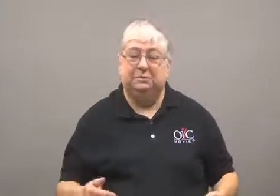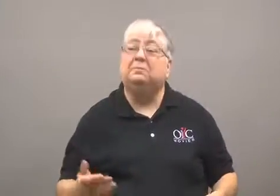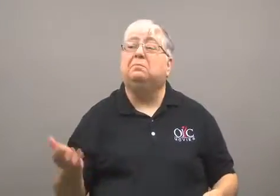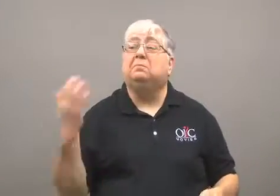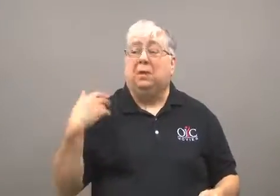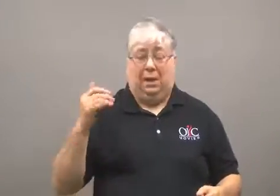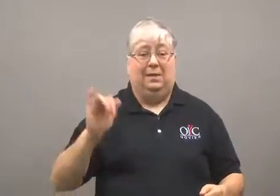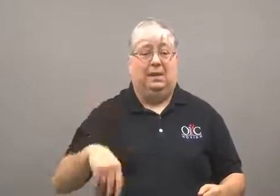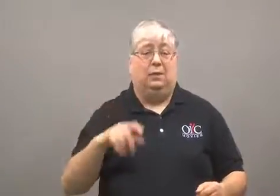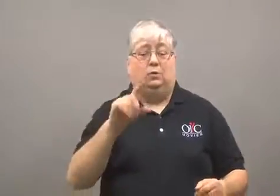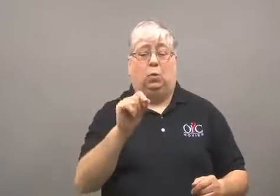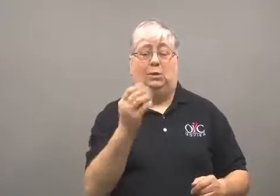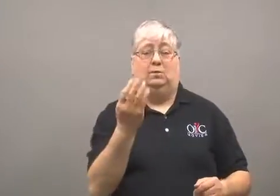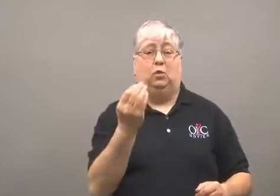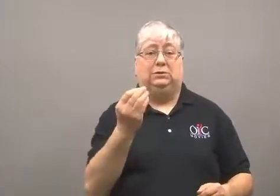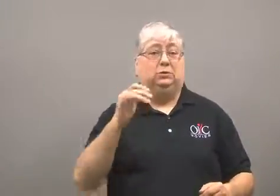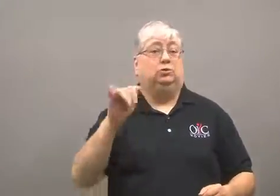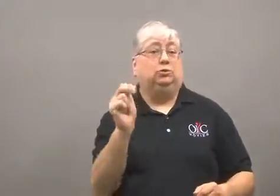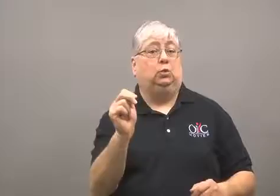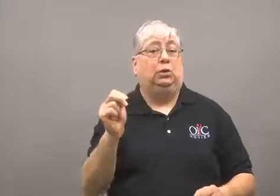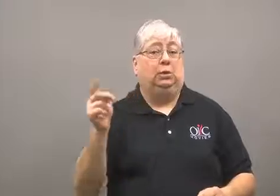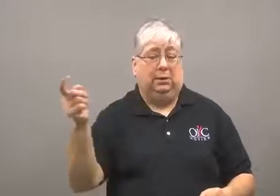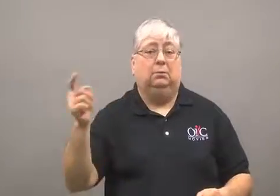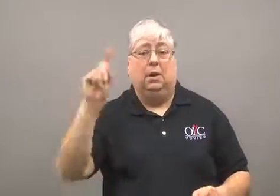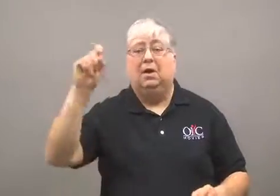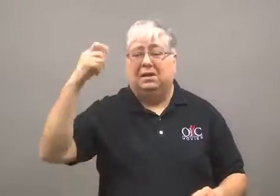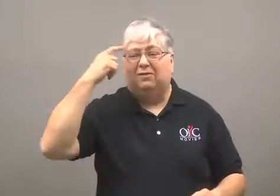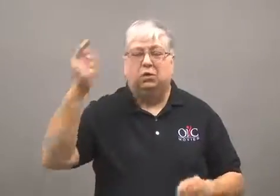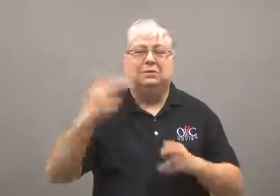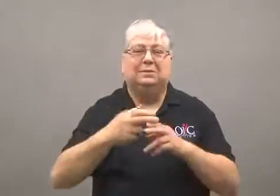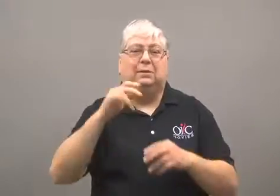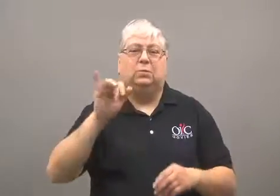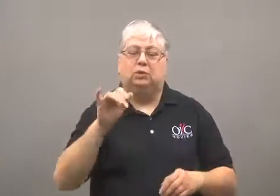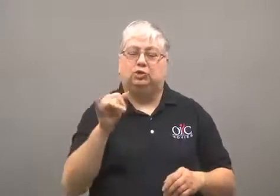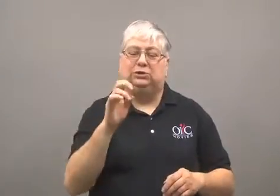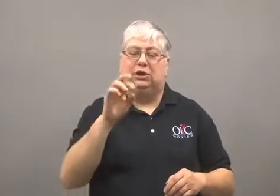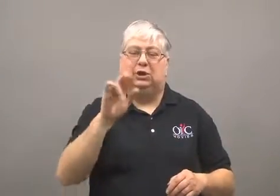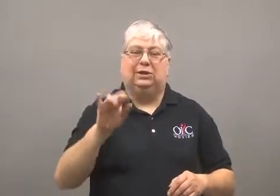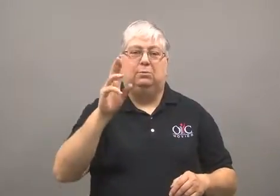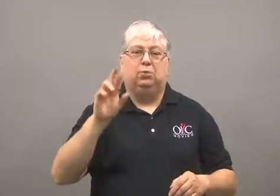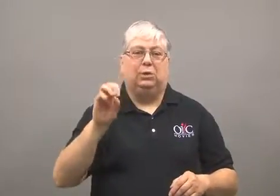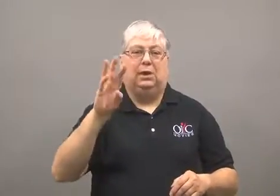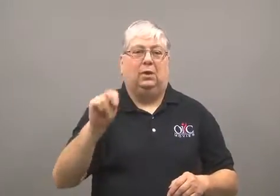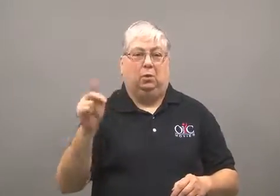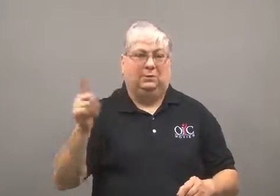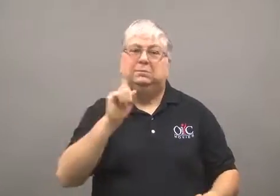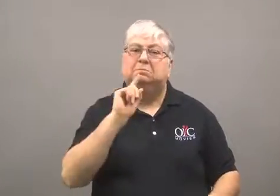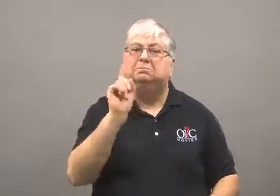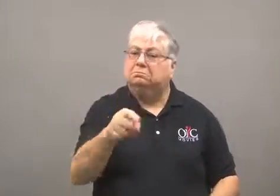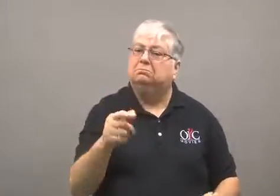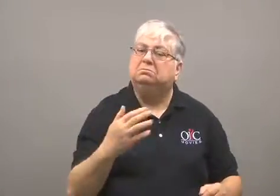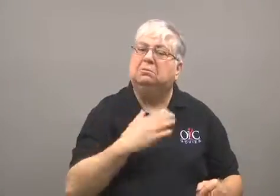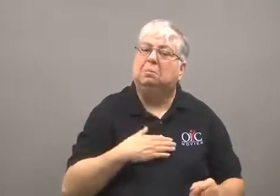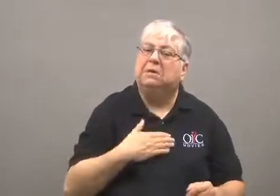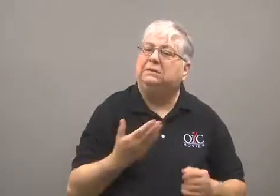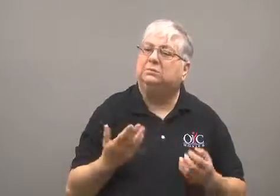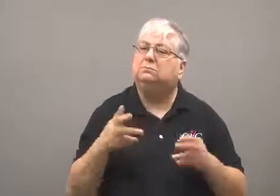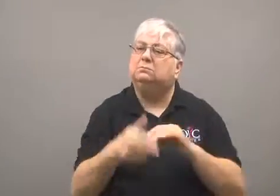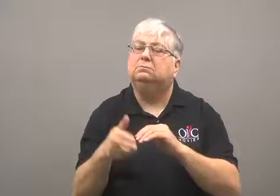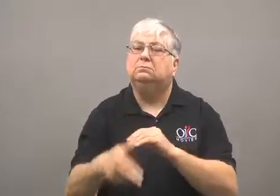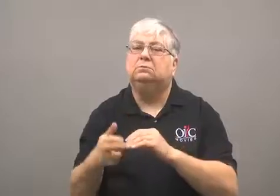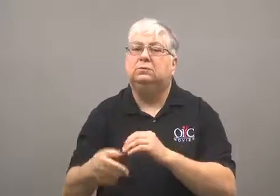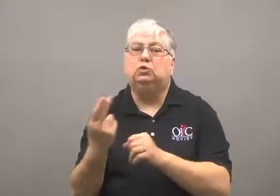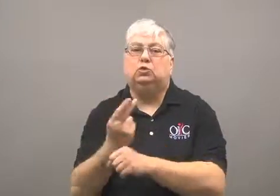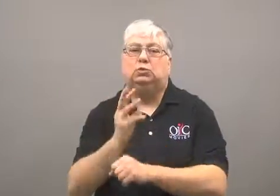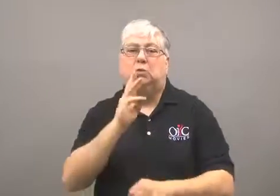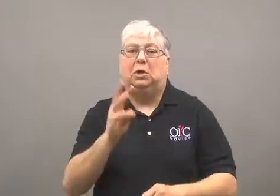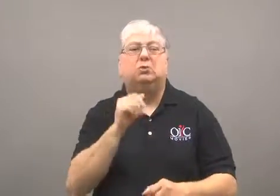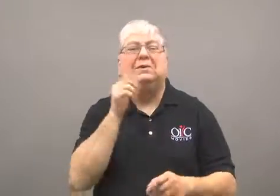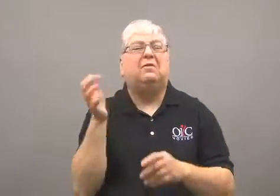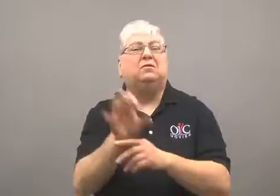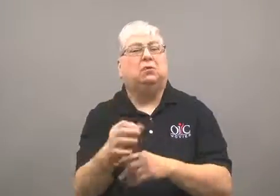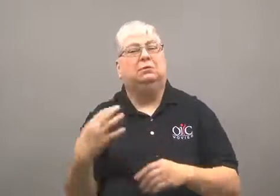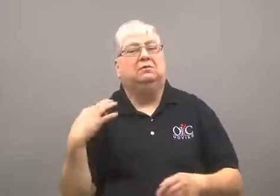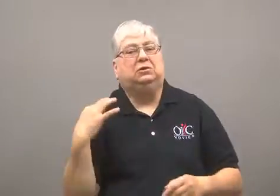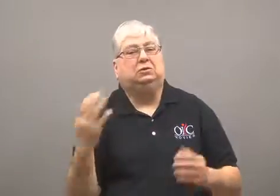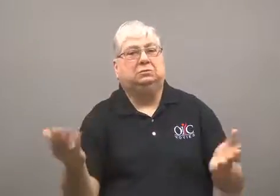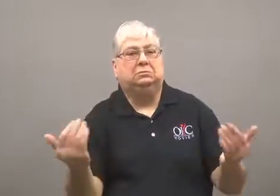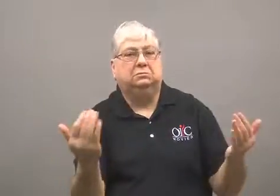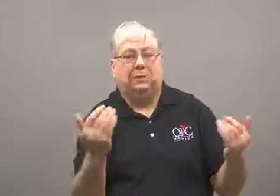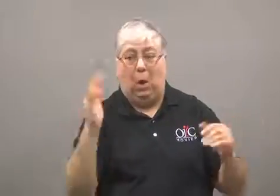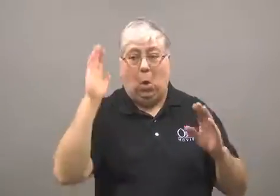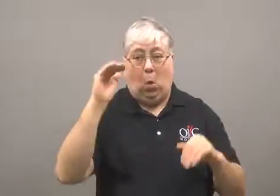In January of 2014, Governor Jerry Brown asked for voluntary cuts in the use of water.